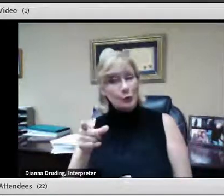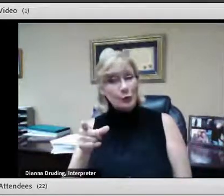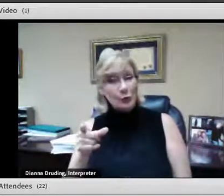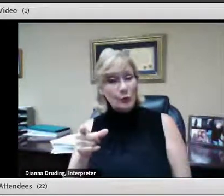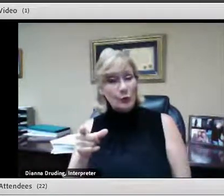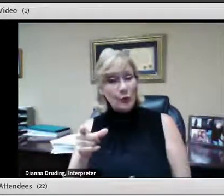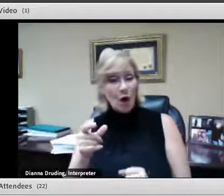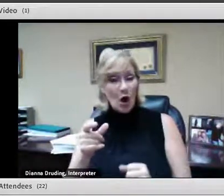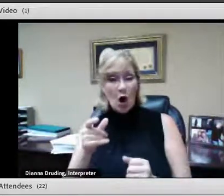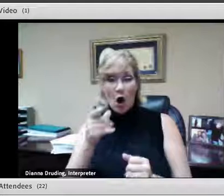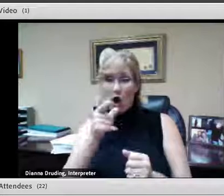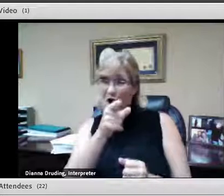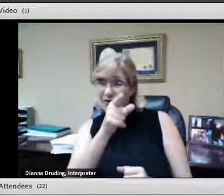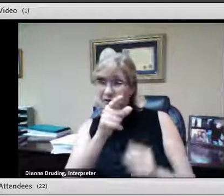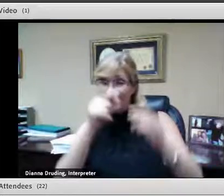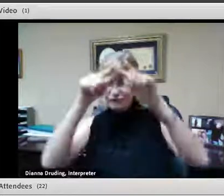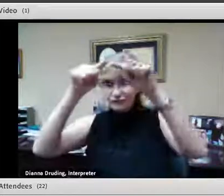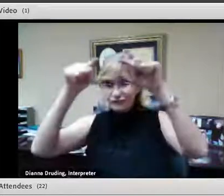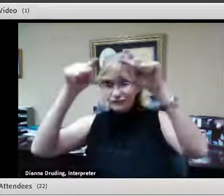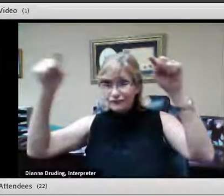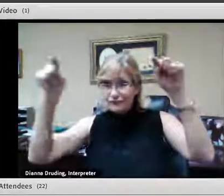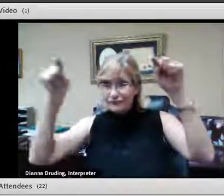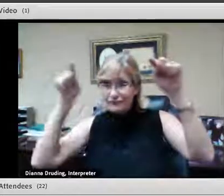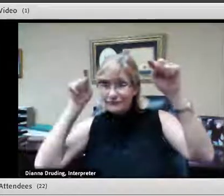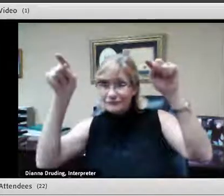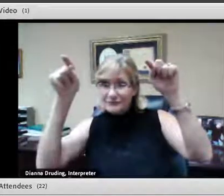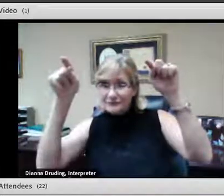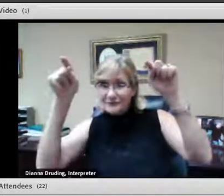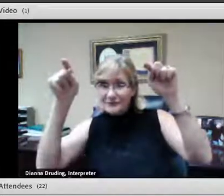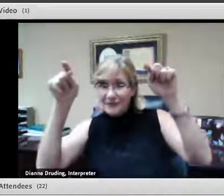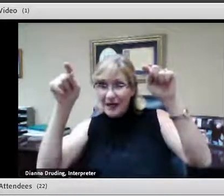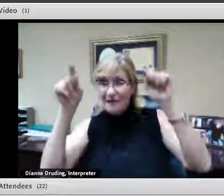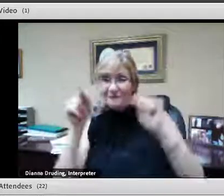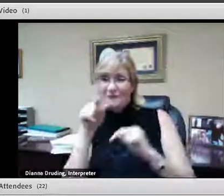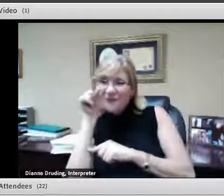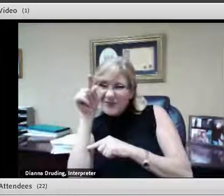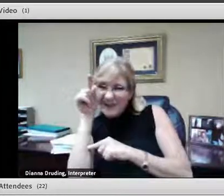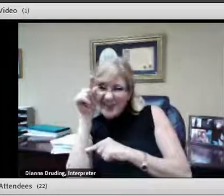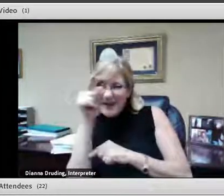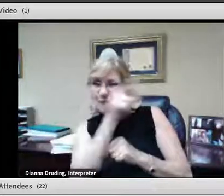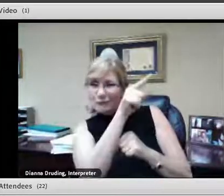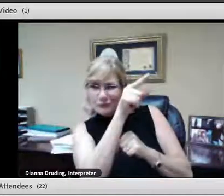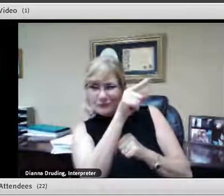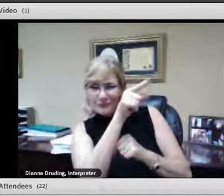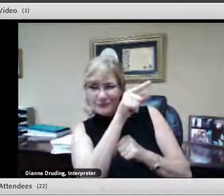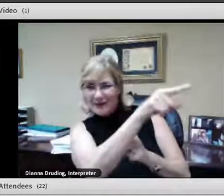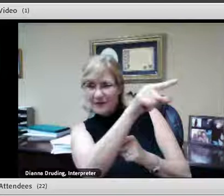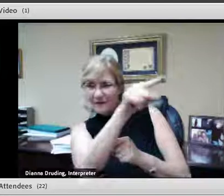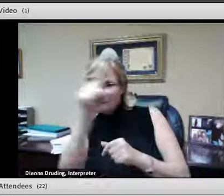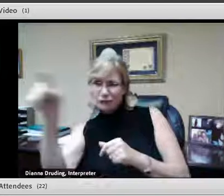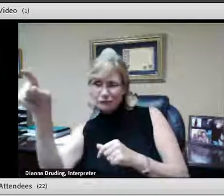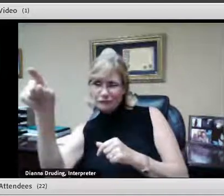on this little line up here at the top -- Ryan: Right up -- Not there. Right up here. Somewhere along this line,